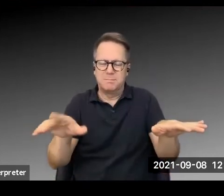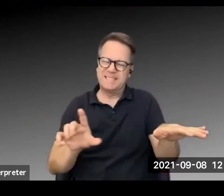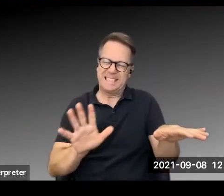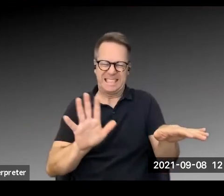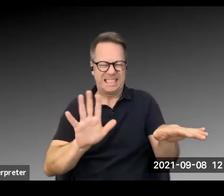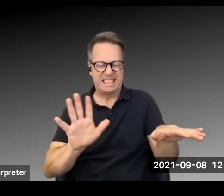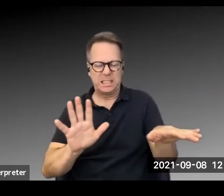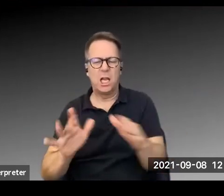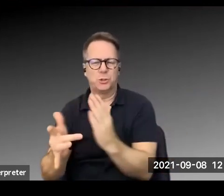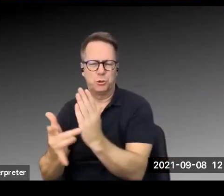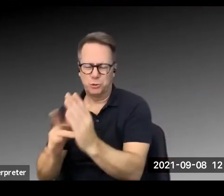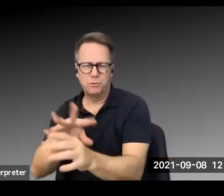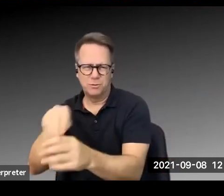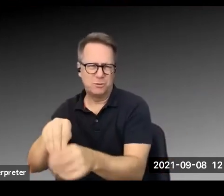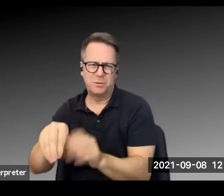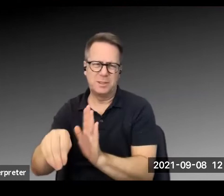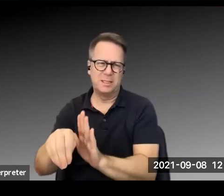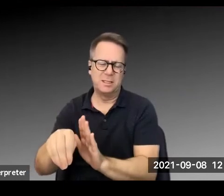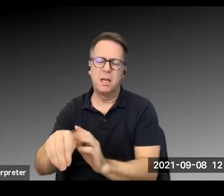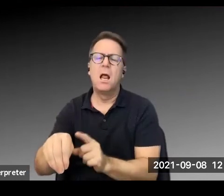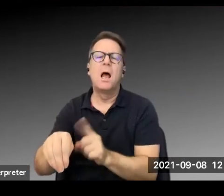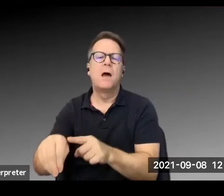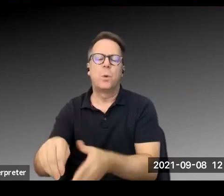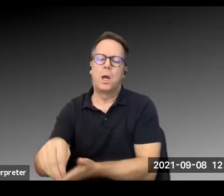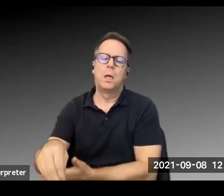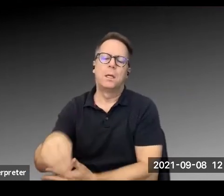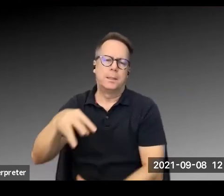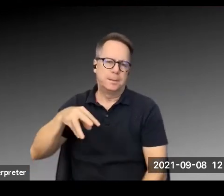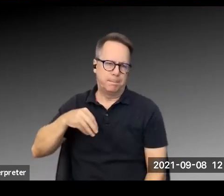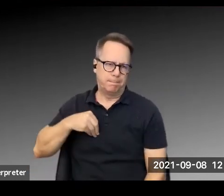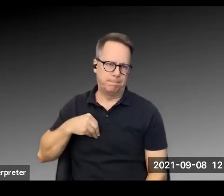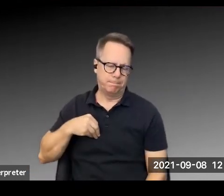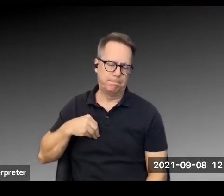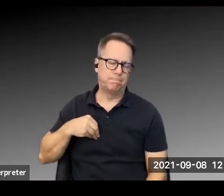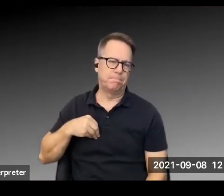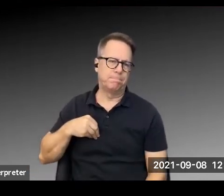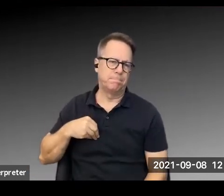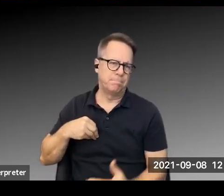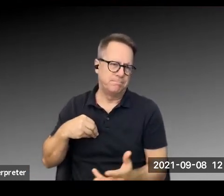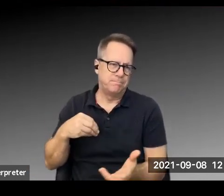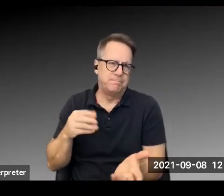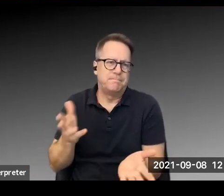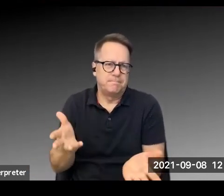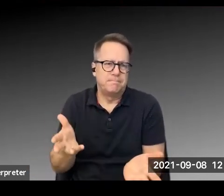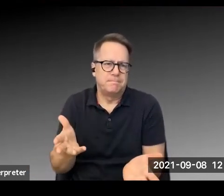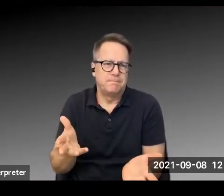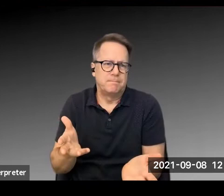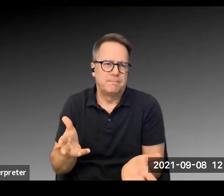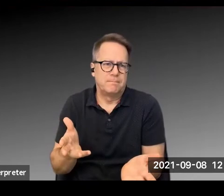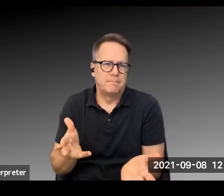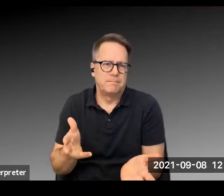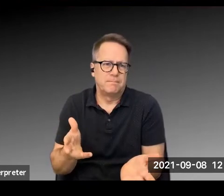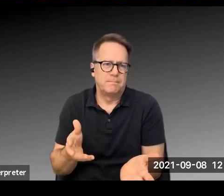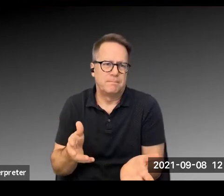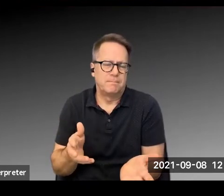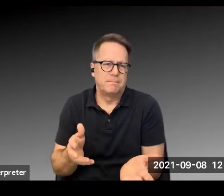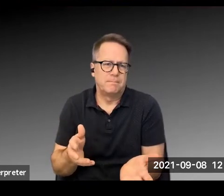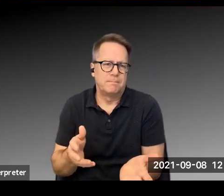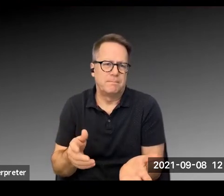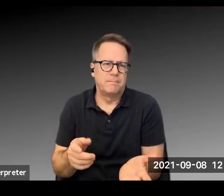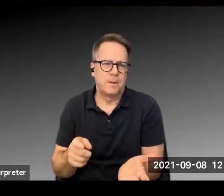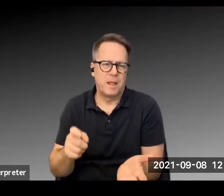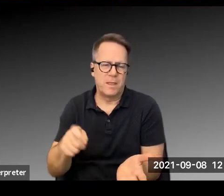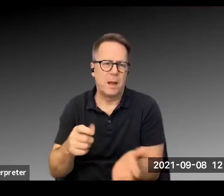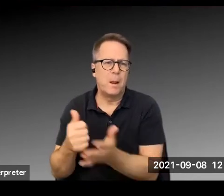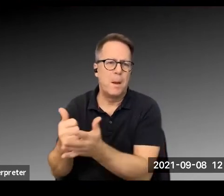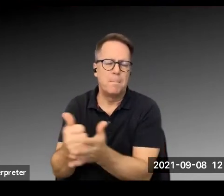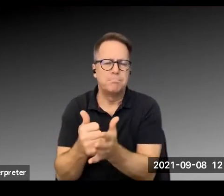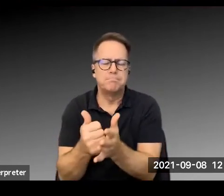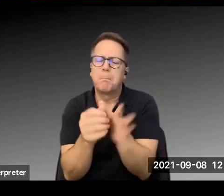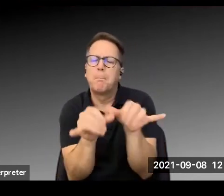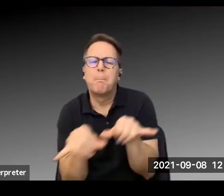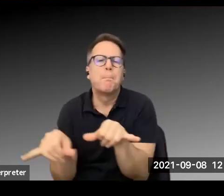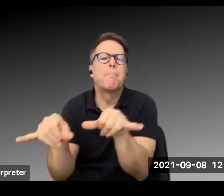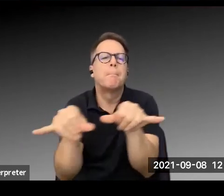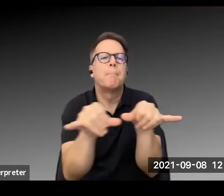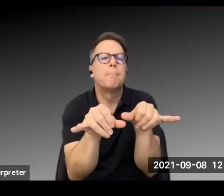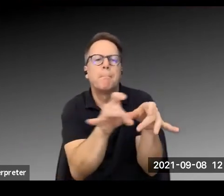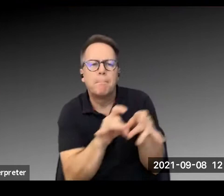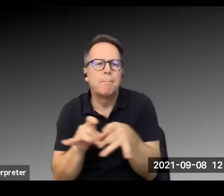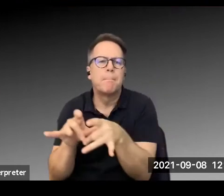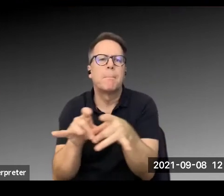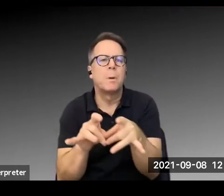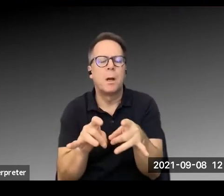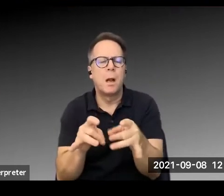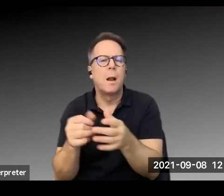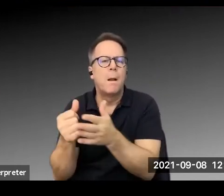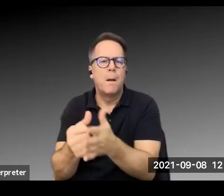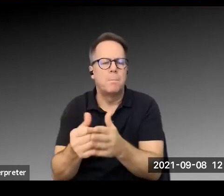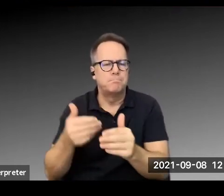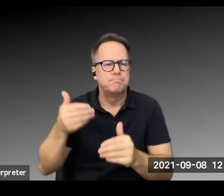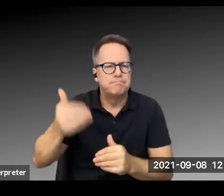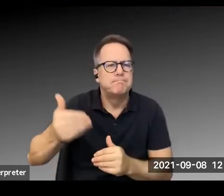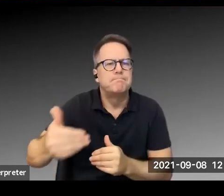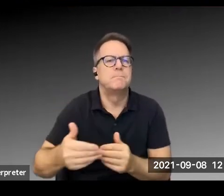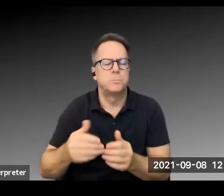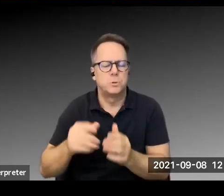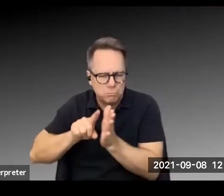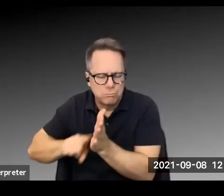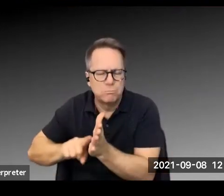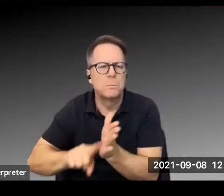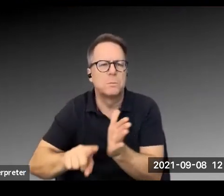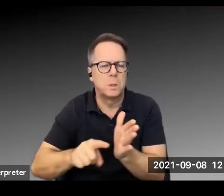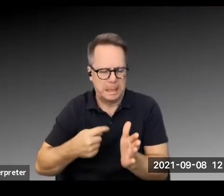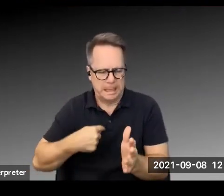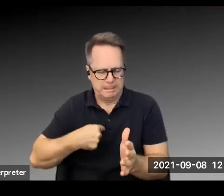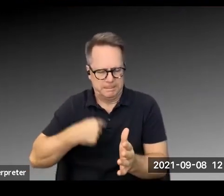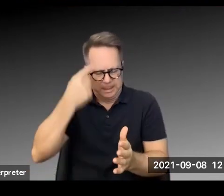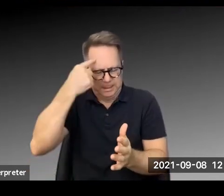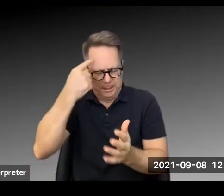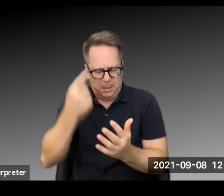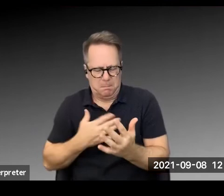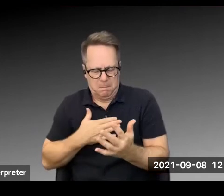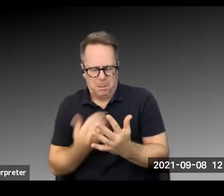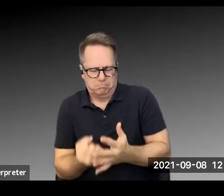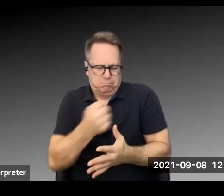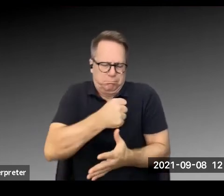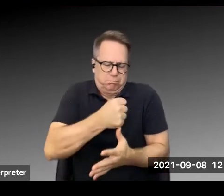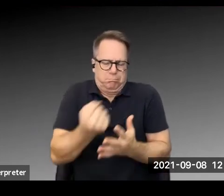of that picture, and it's accepting that reality sitting with that truth that can push us all toward mutuality can push us toward constantly checking on what are the things that we believe are our priorities, where do we have conflicts of interest.